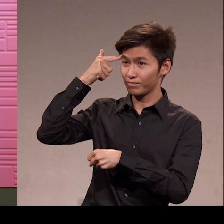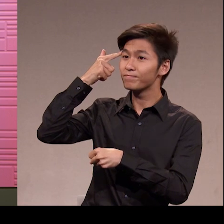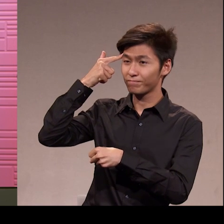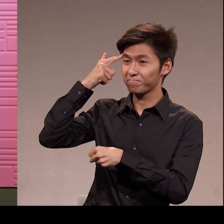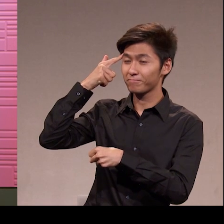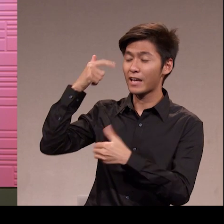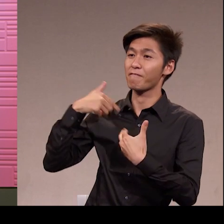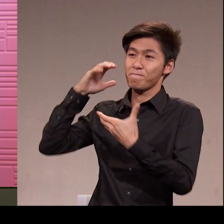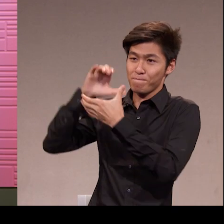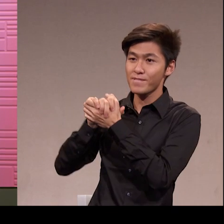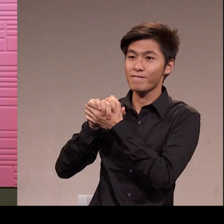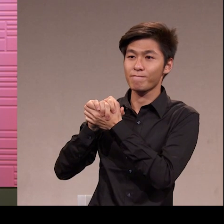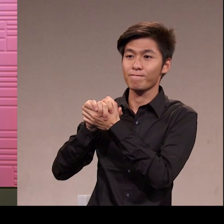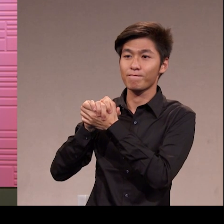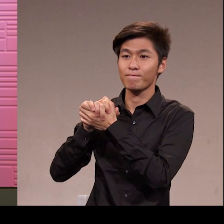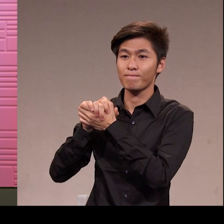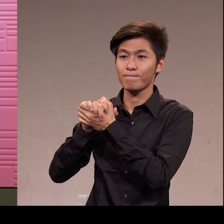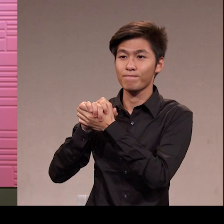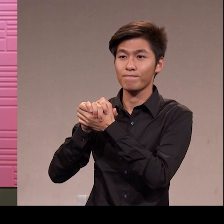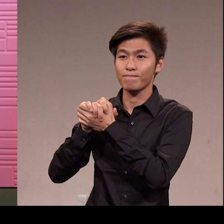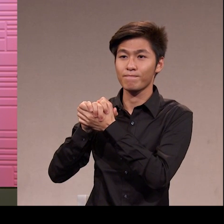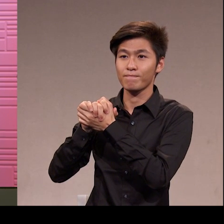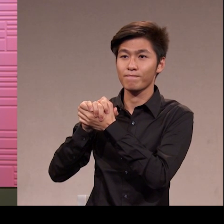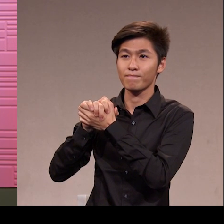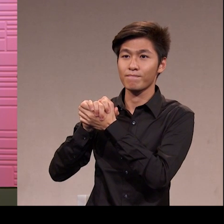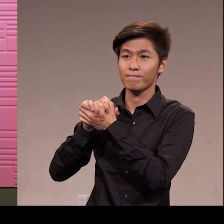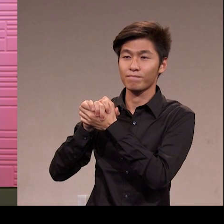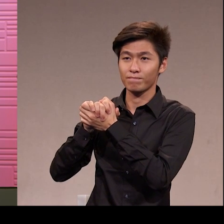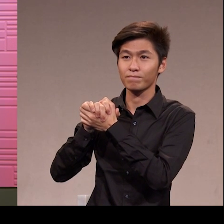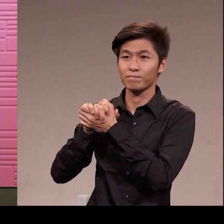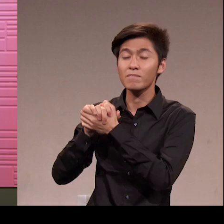So along as measures benefited the country and the people, they gave their support.